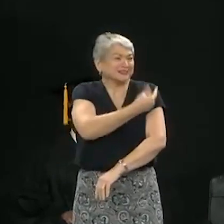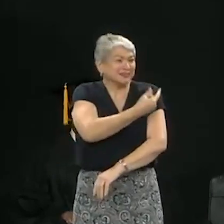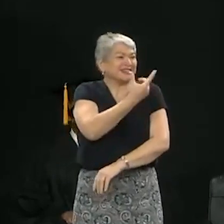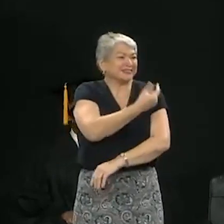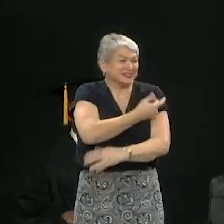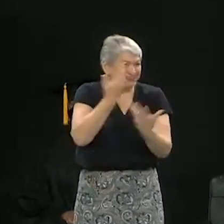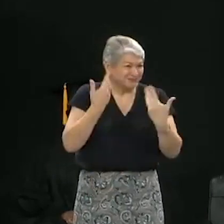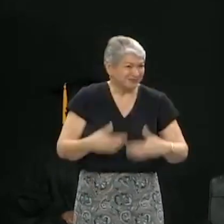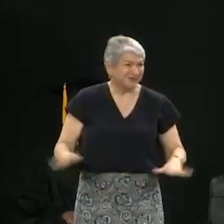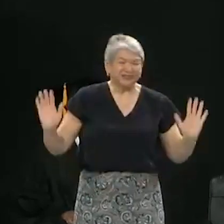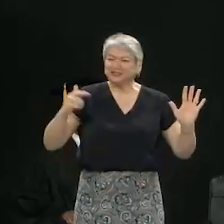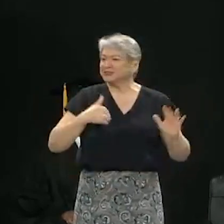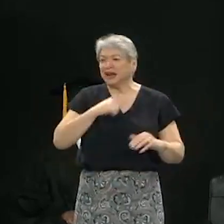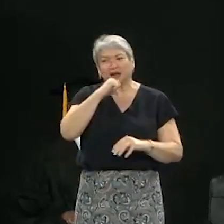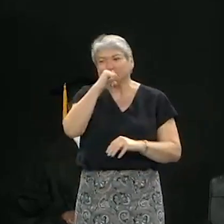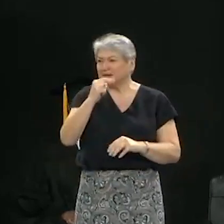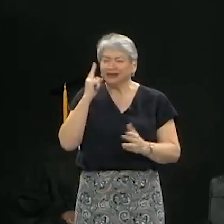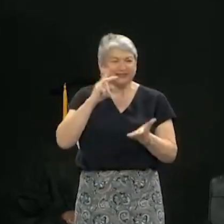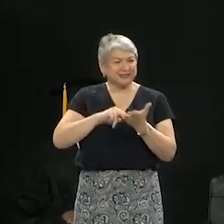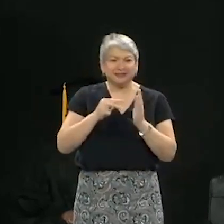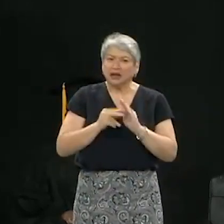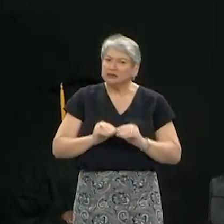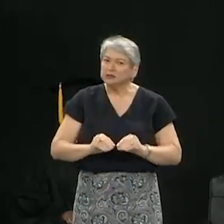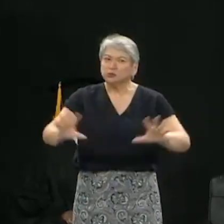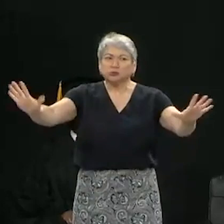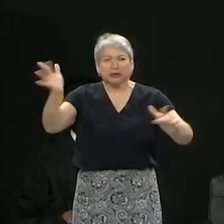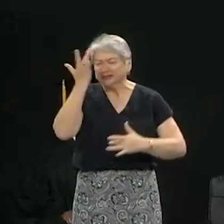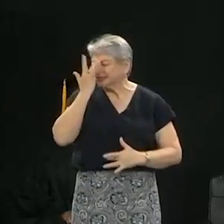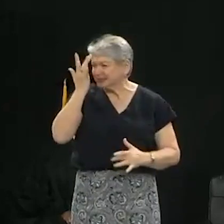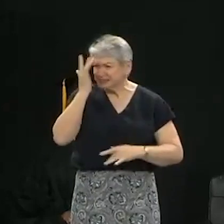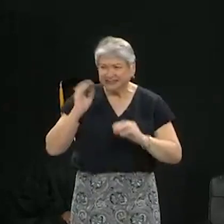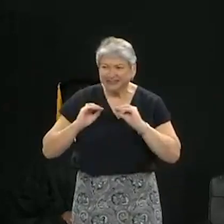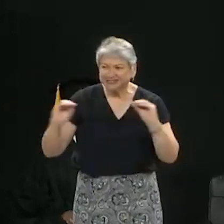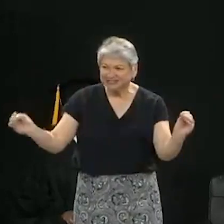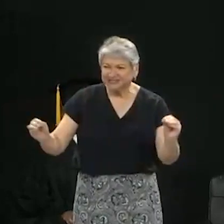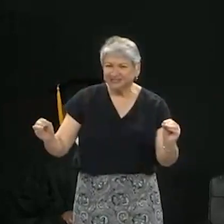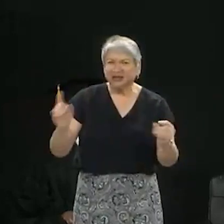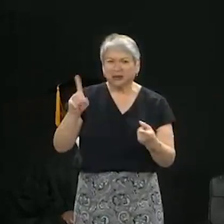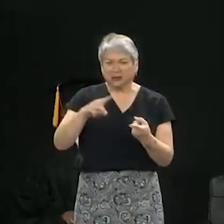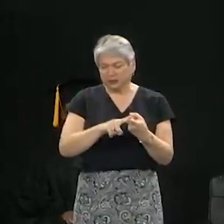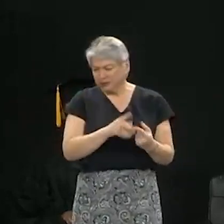and I don't intend to spread any disease to anybody tonight. So you'll be good when you get to this side of the stage.